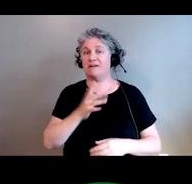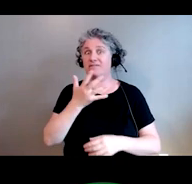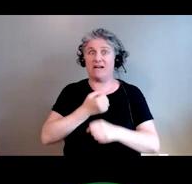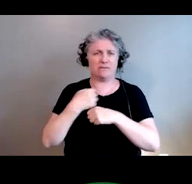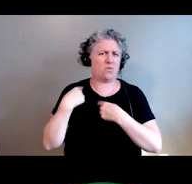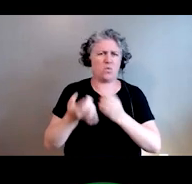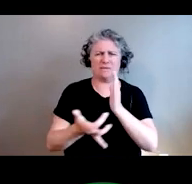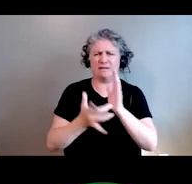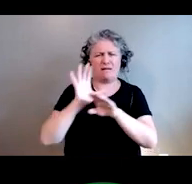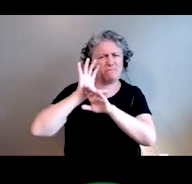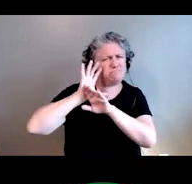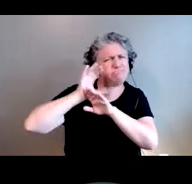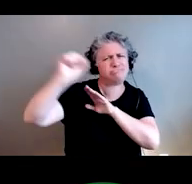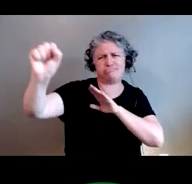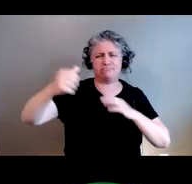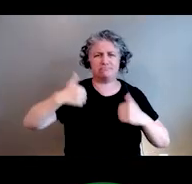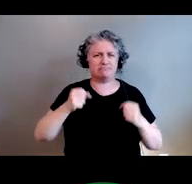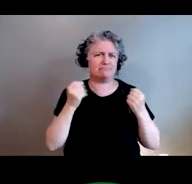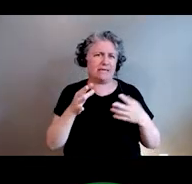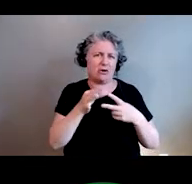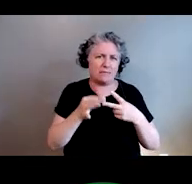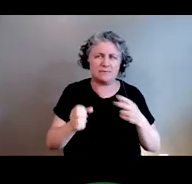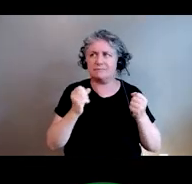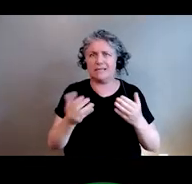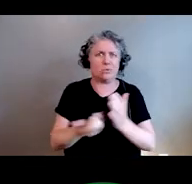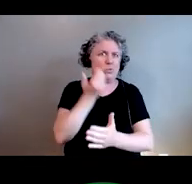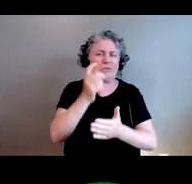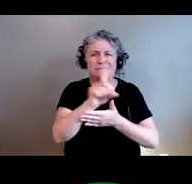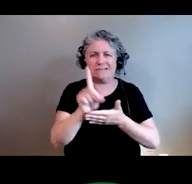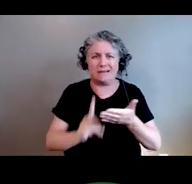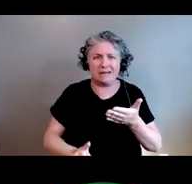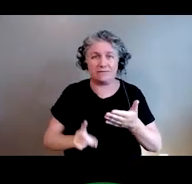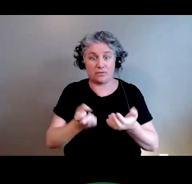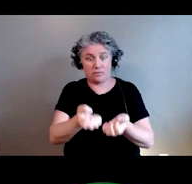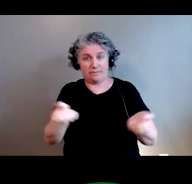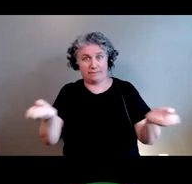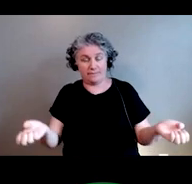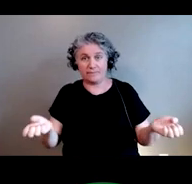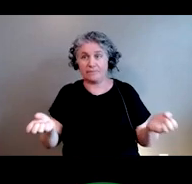equipment that has been able to enhance individuals abilities to access the parks and enjoy them